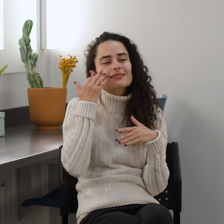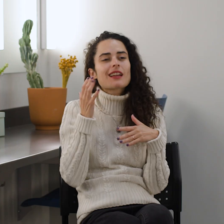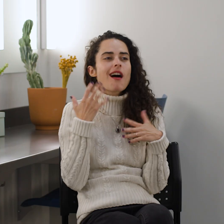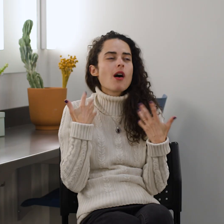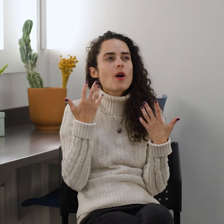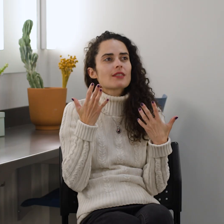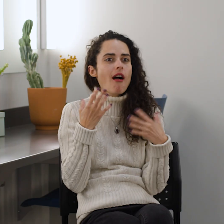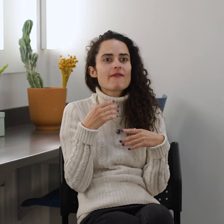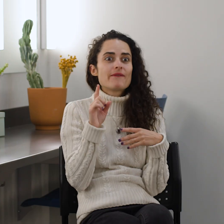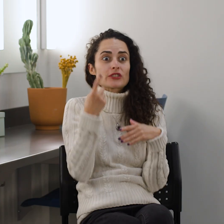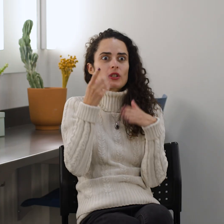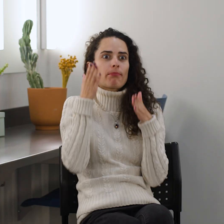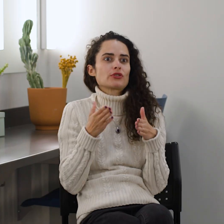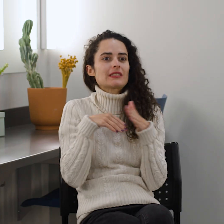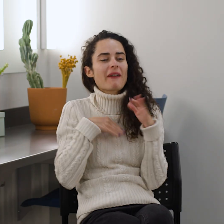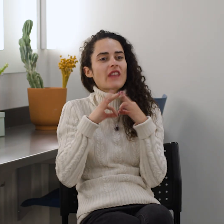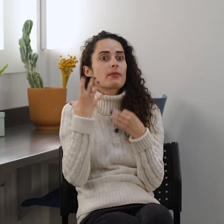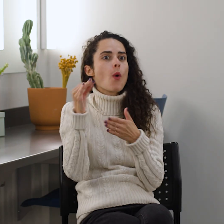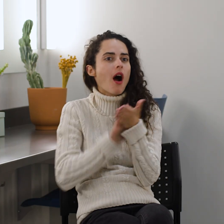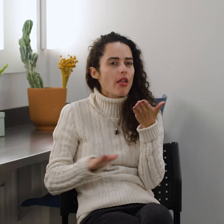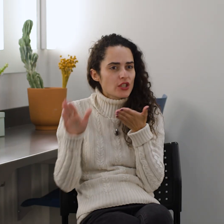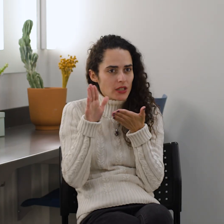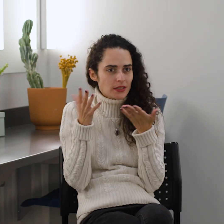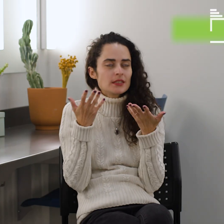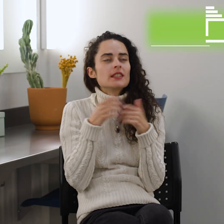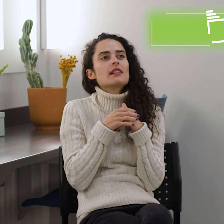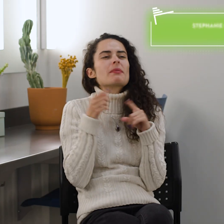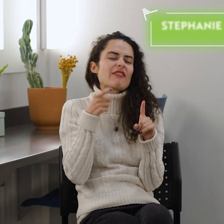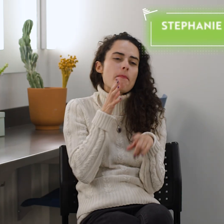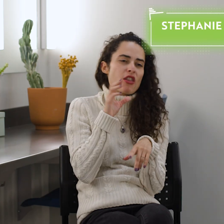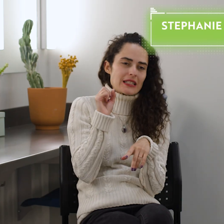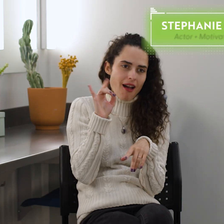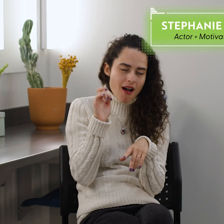Because I was the first person in my family to go to college, specifically on my mother's side.